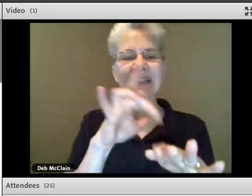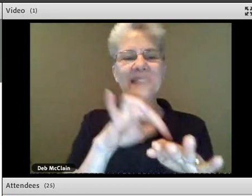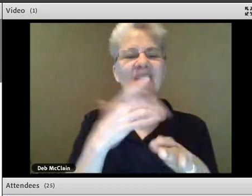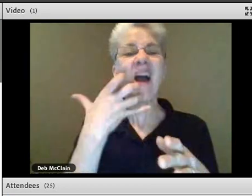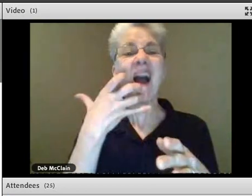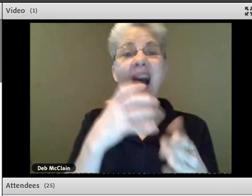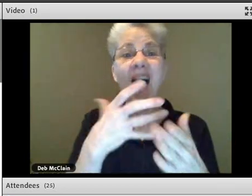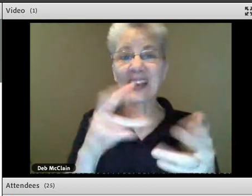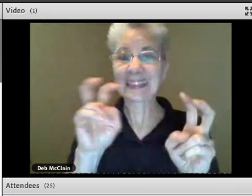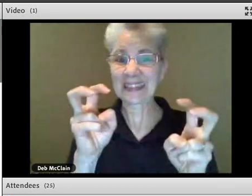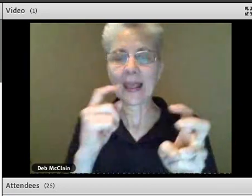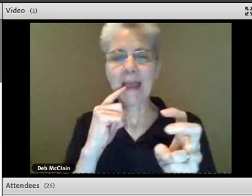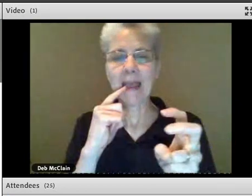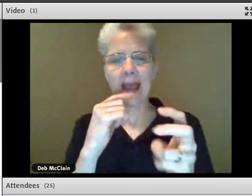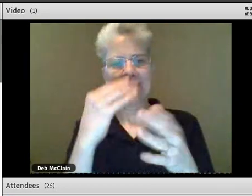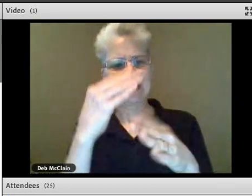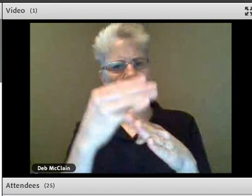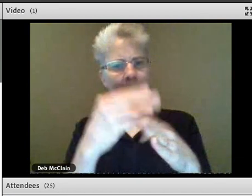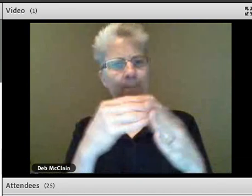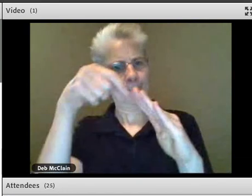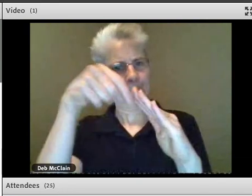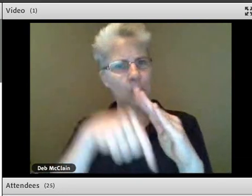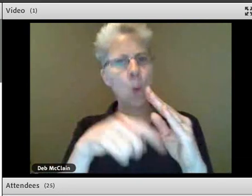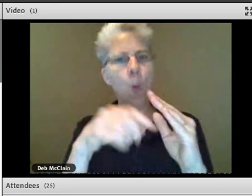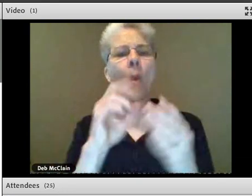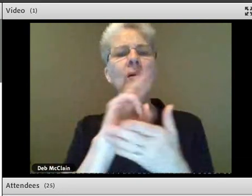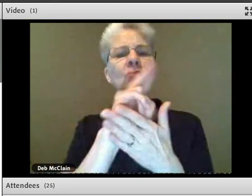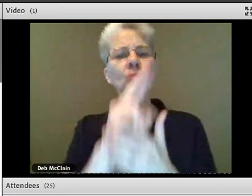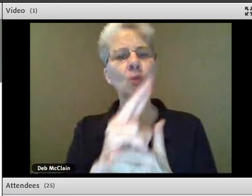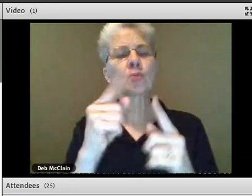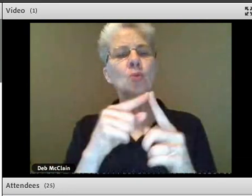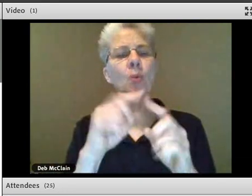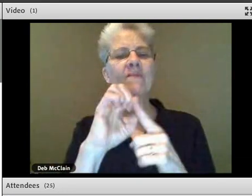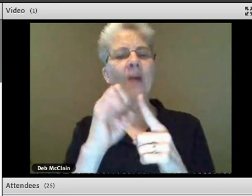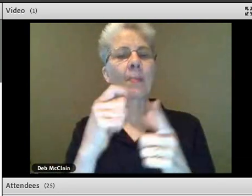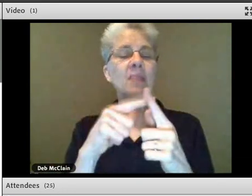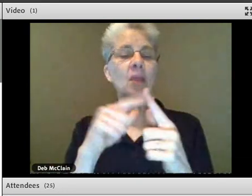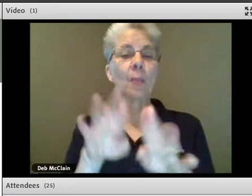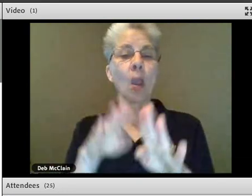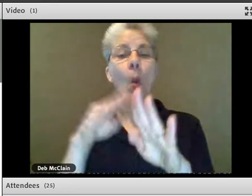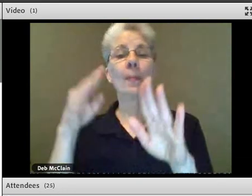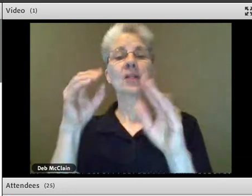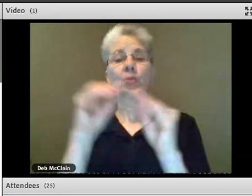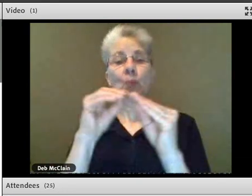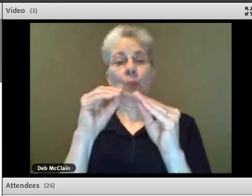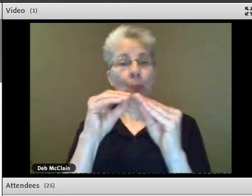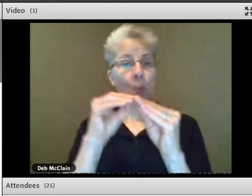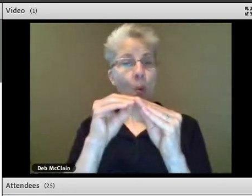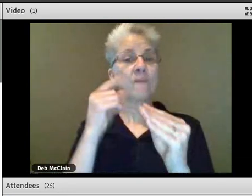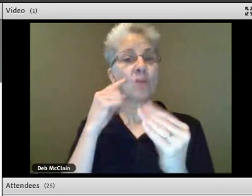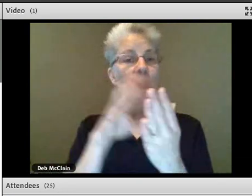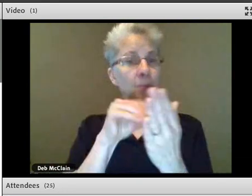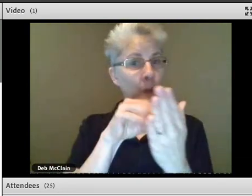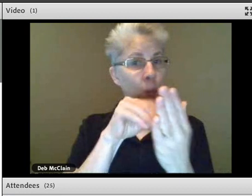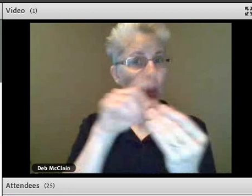and as they progressively get more and more acclimated to the environment, you might want to unlock new types of content for them to learn.